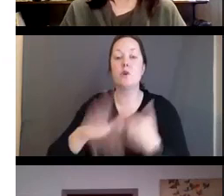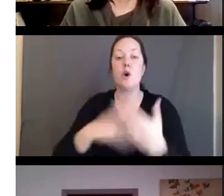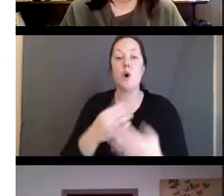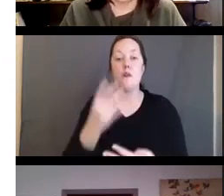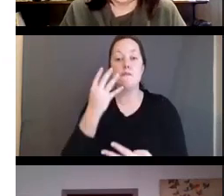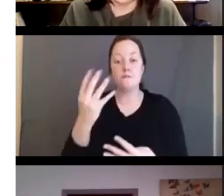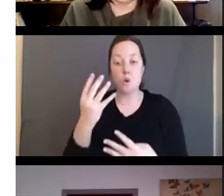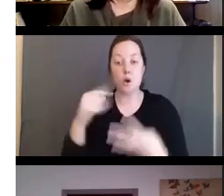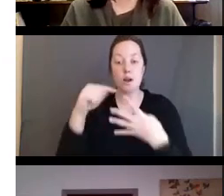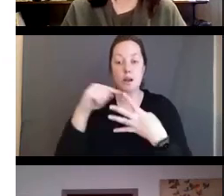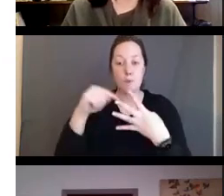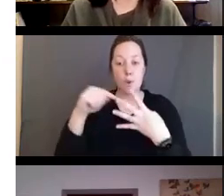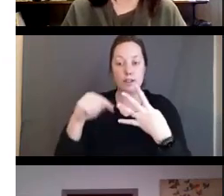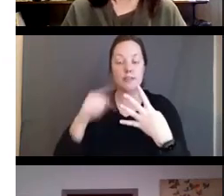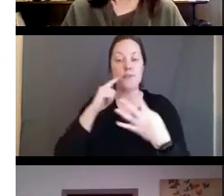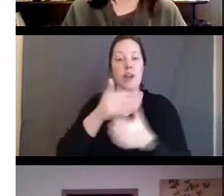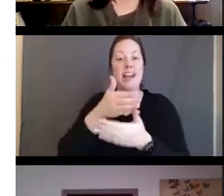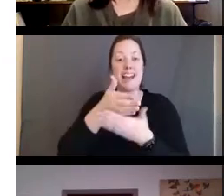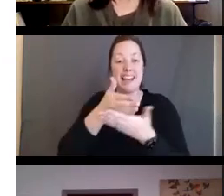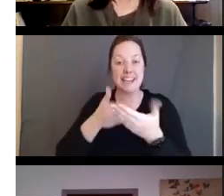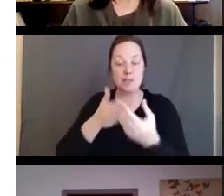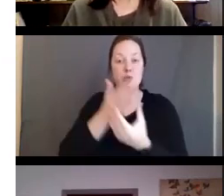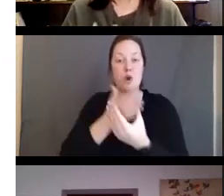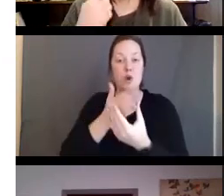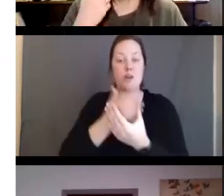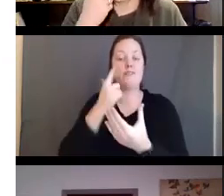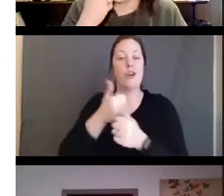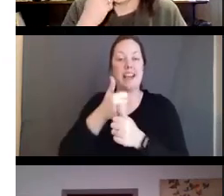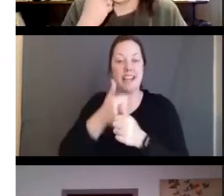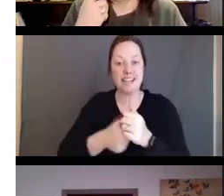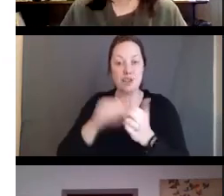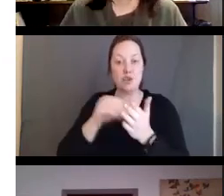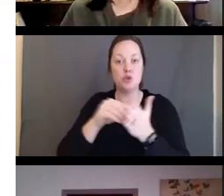But that's just a personal preference for you and the student.